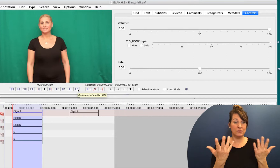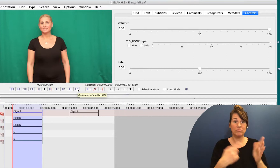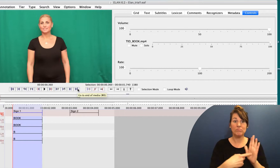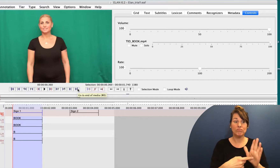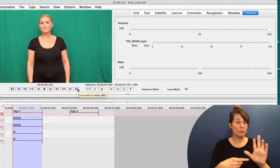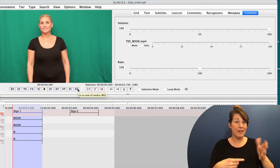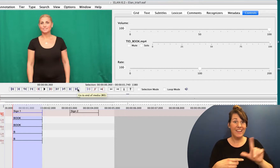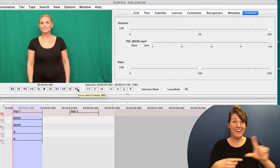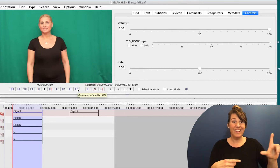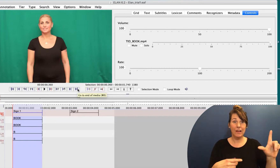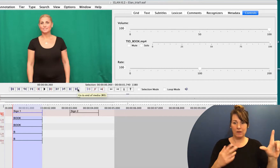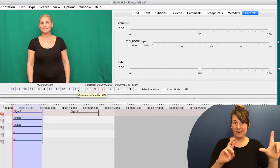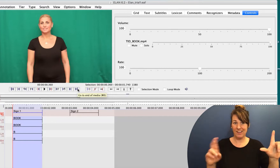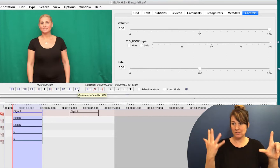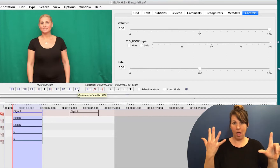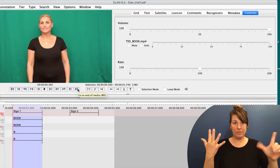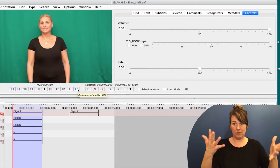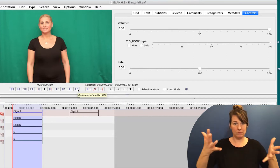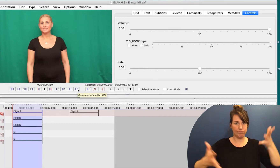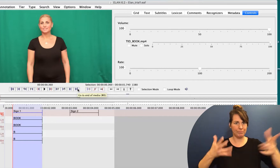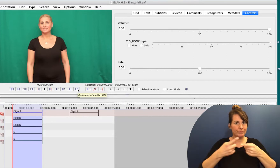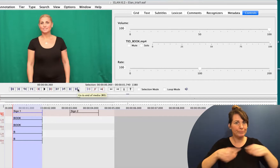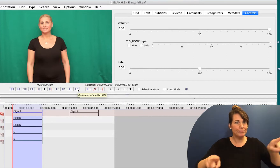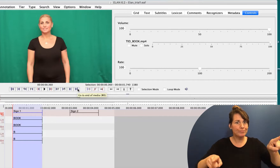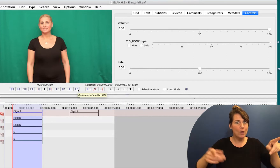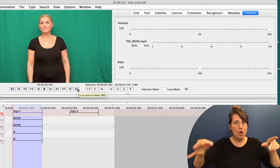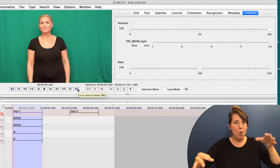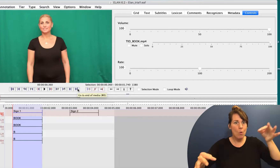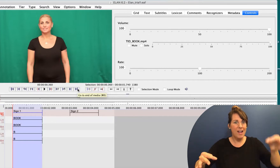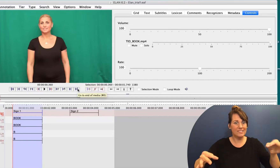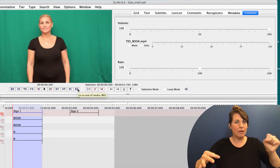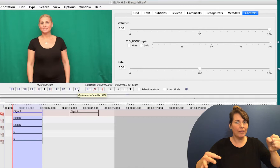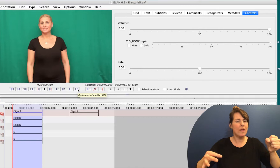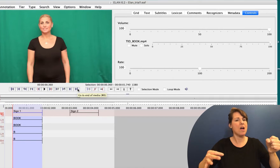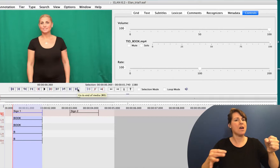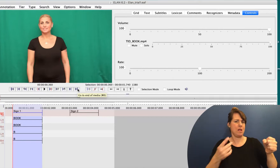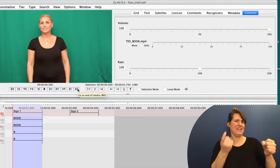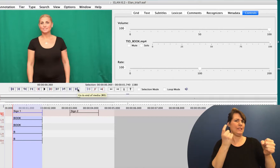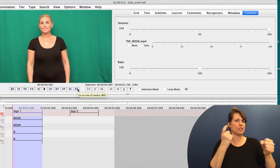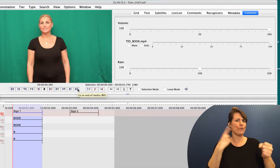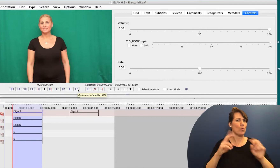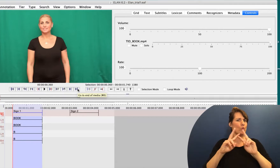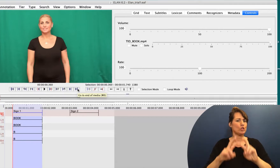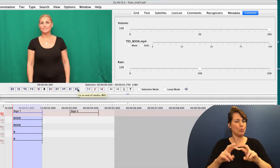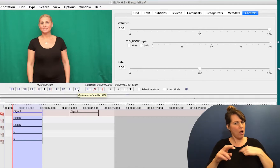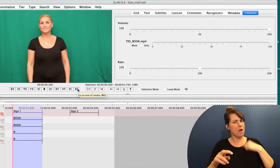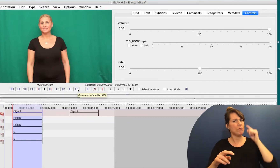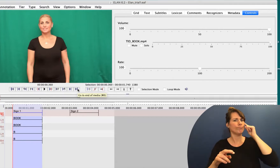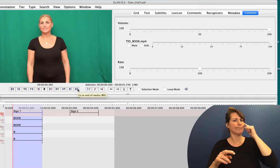for each hand. So the location left hand and the location right hand. It means that I will be creating two more tiers.